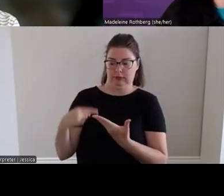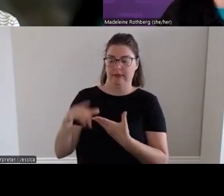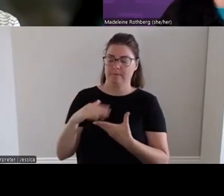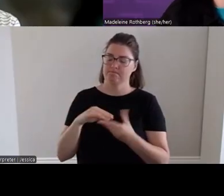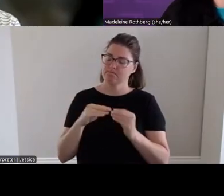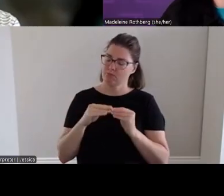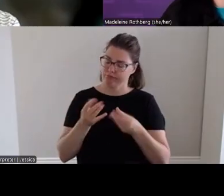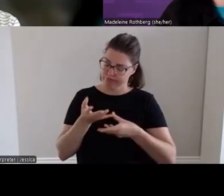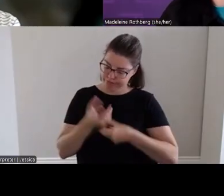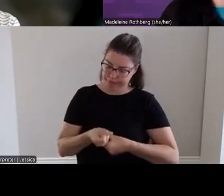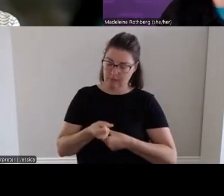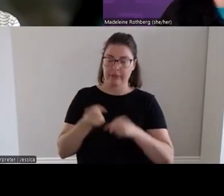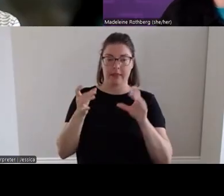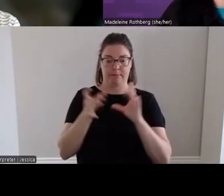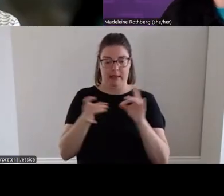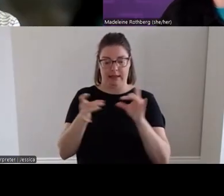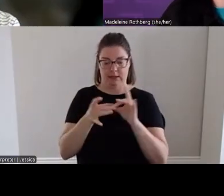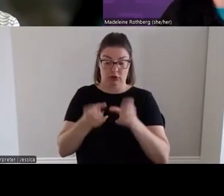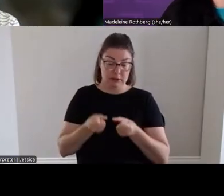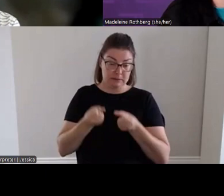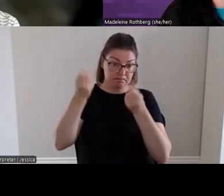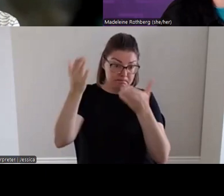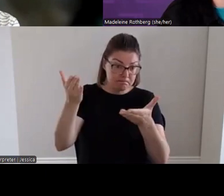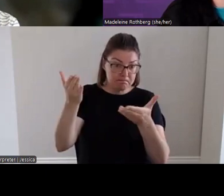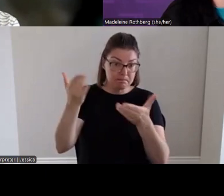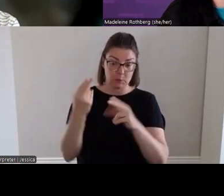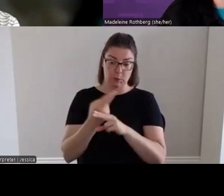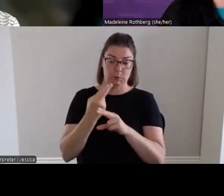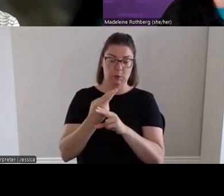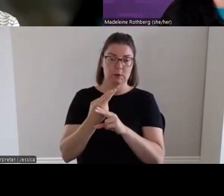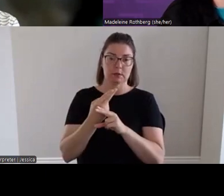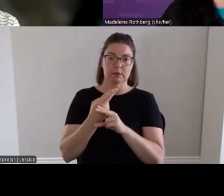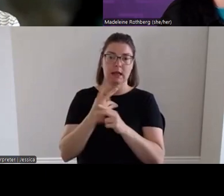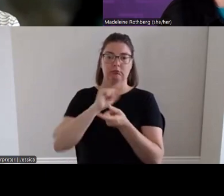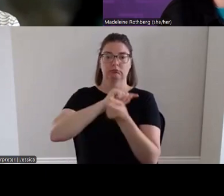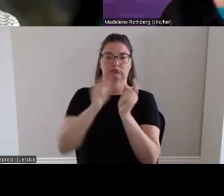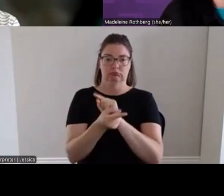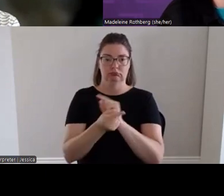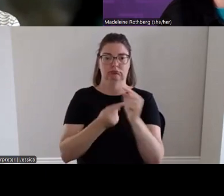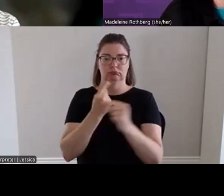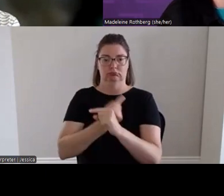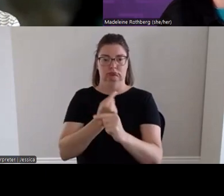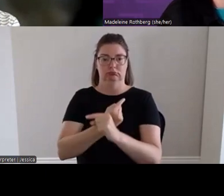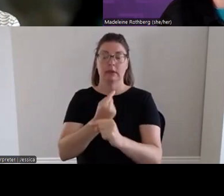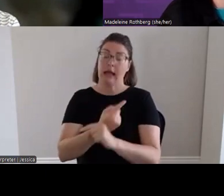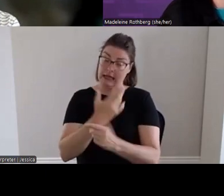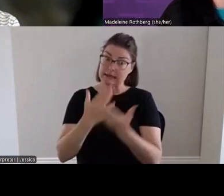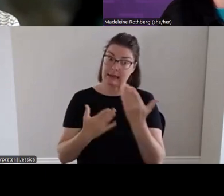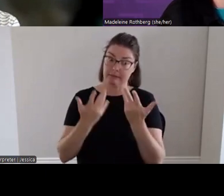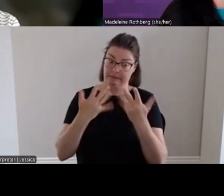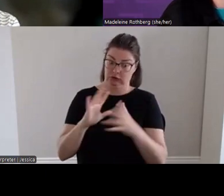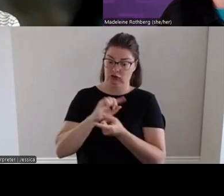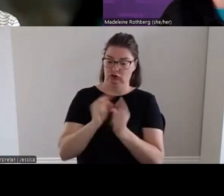we're suggesting to be used can be translated accurately and, and have been translated, as Charles mentioned, into a lot of languages.